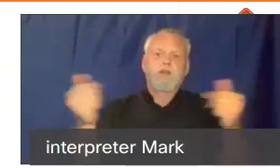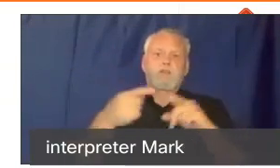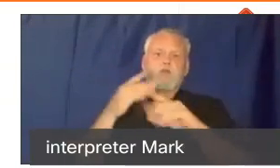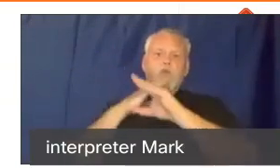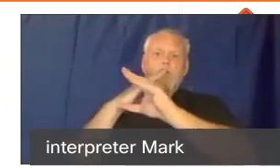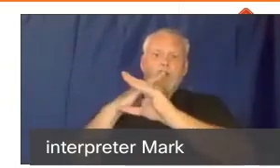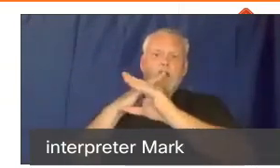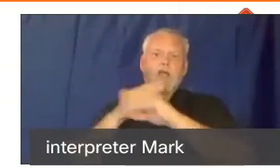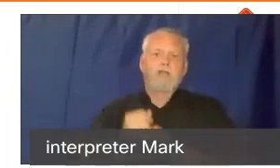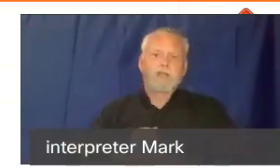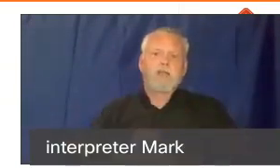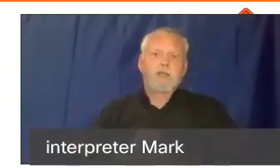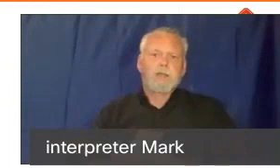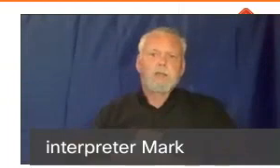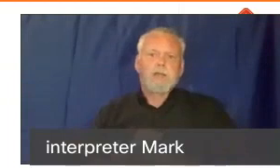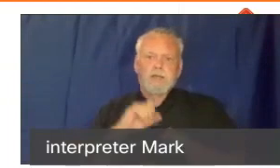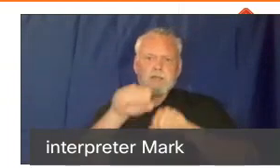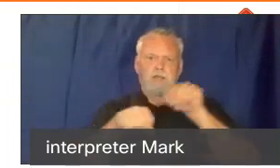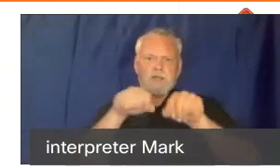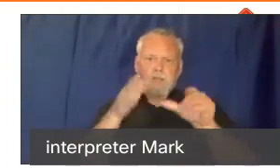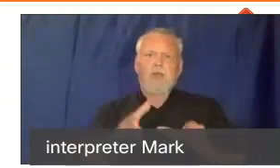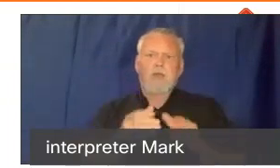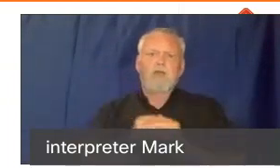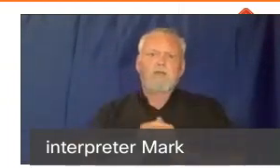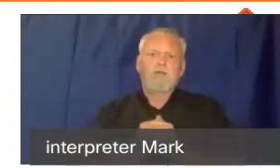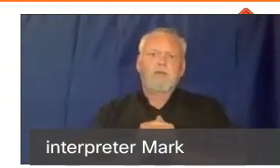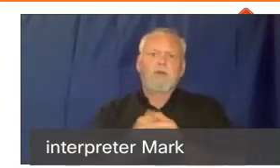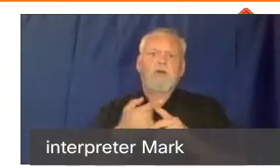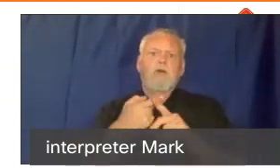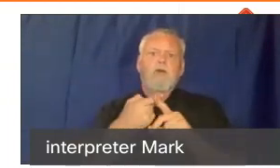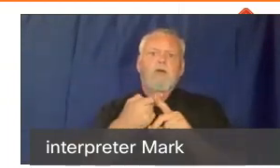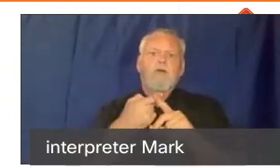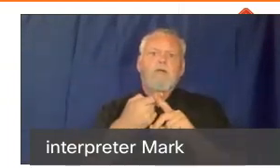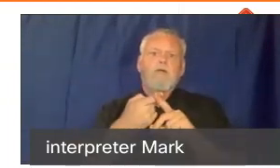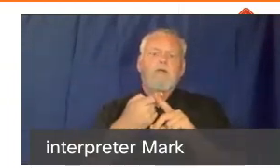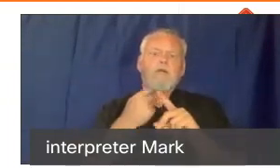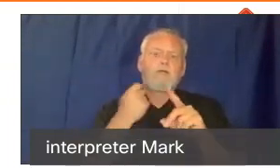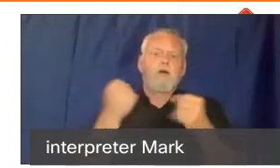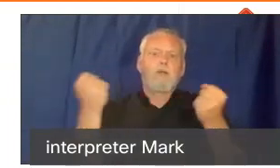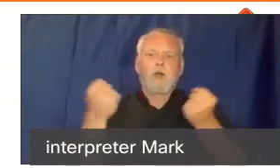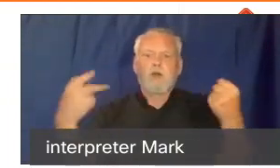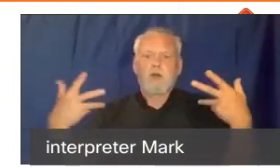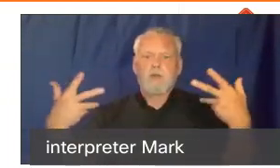But the bikers that from the car accident that a garden.